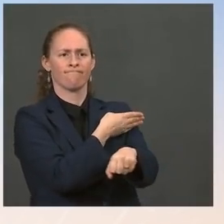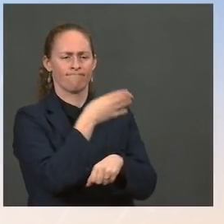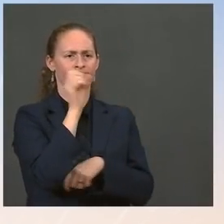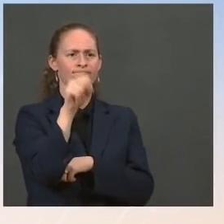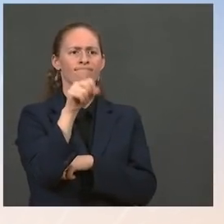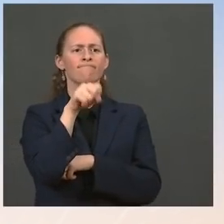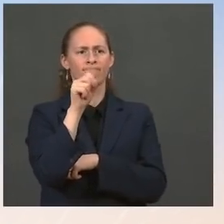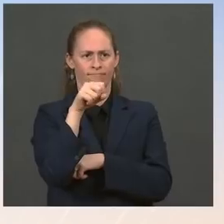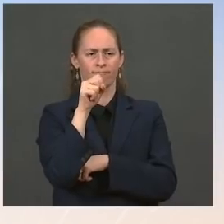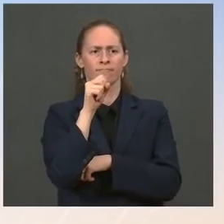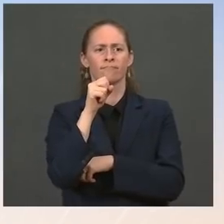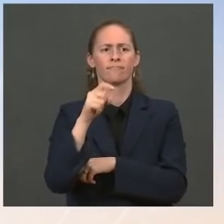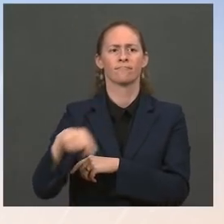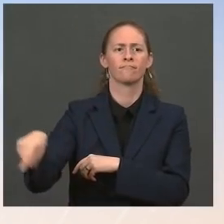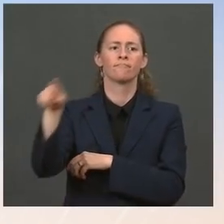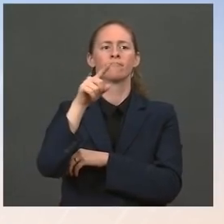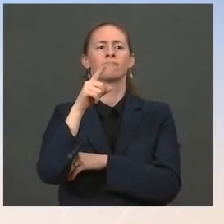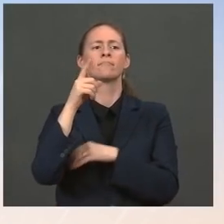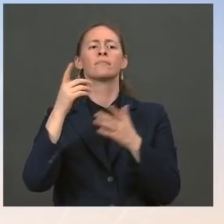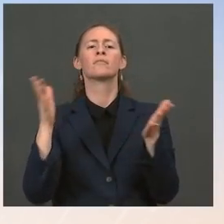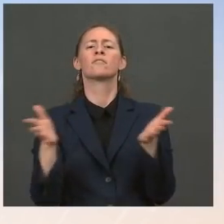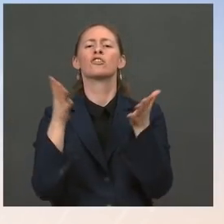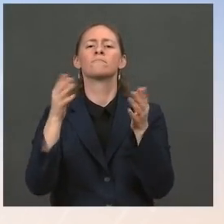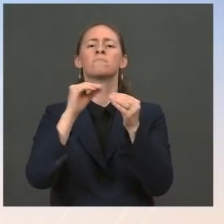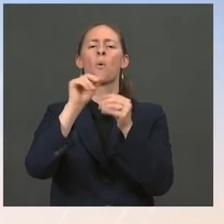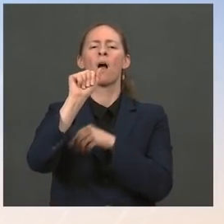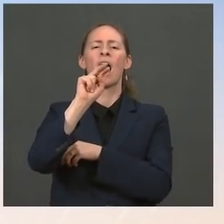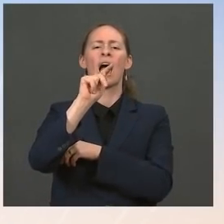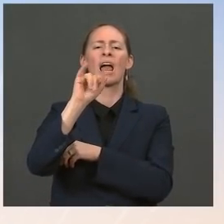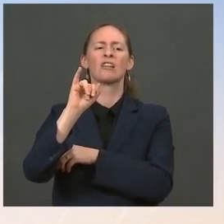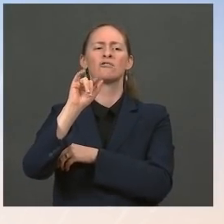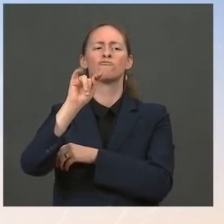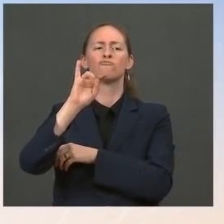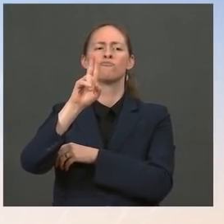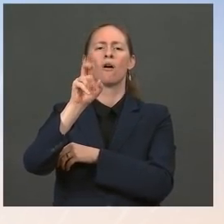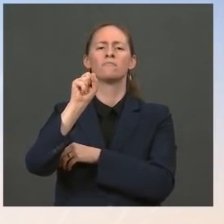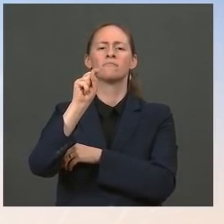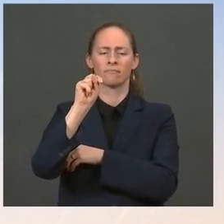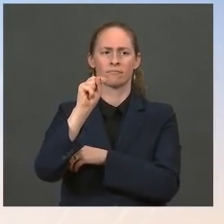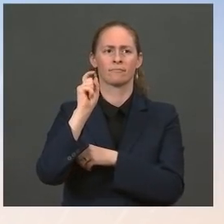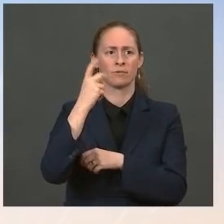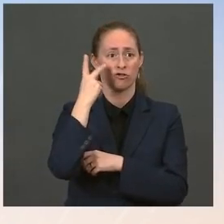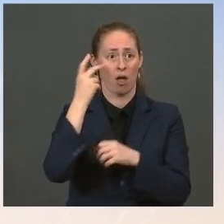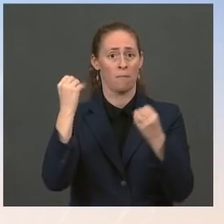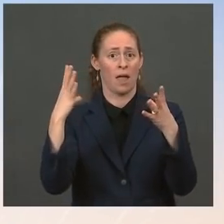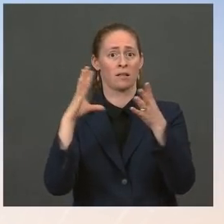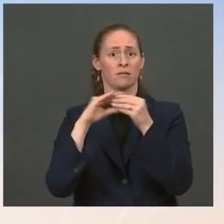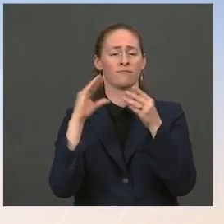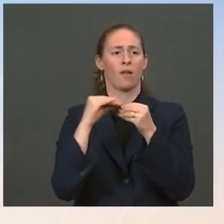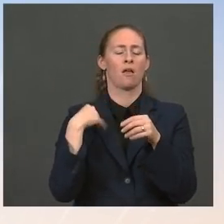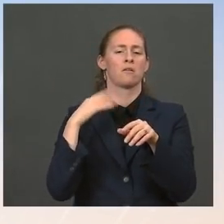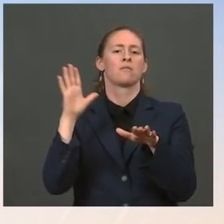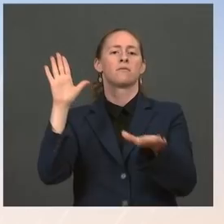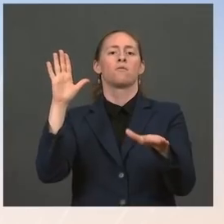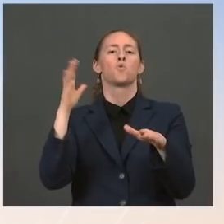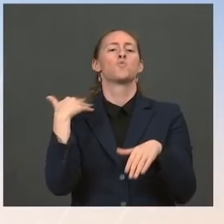And certainly, watching testimony yesterday raised a lot of those issues again for people. Go ahead. >> The Press: Thanks, Jen. Does the President have any intention of speaking